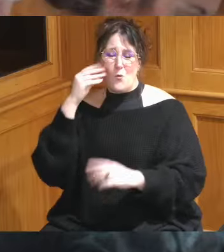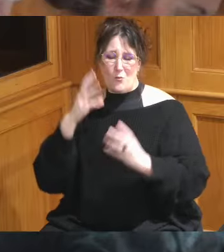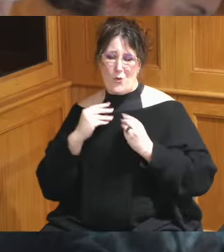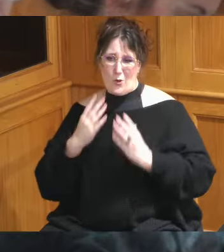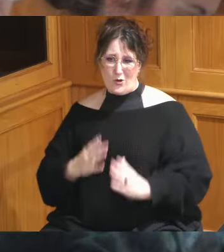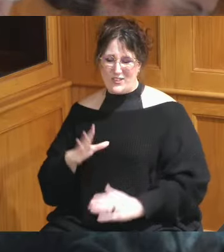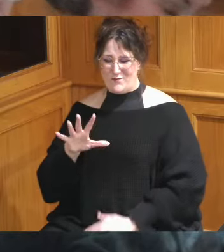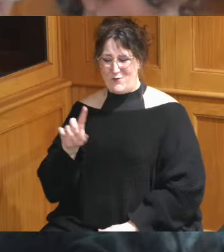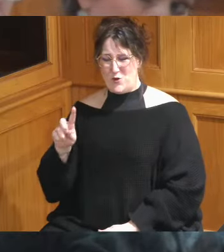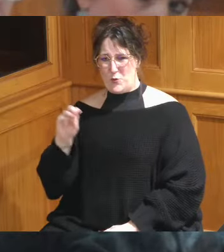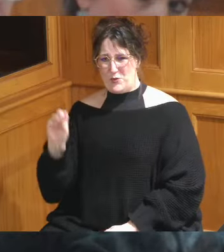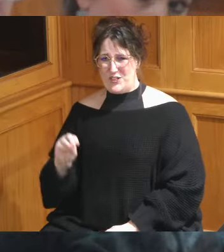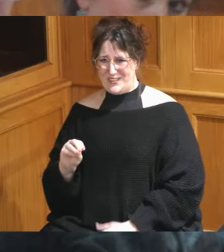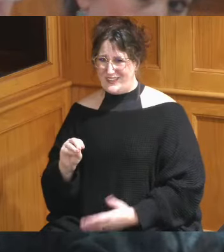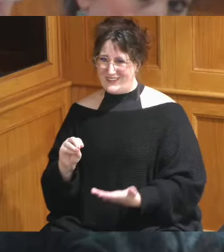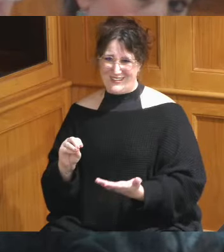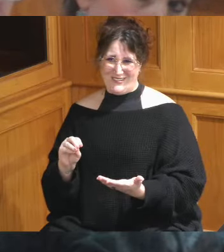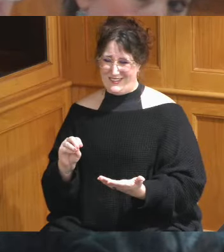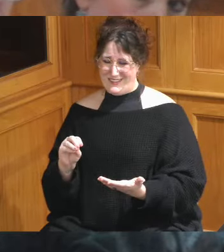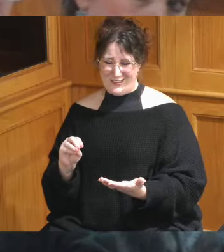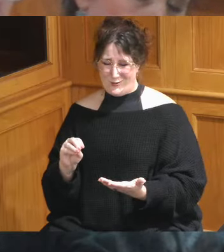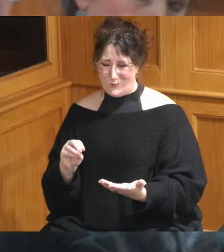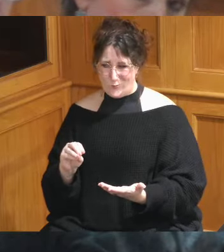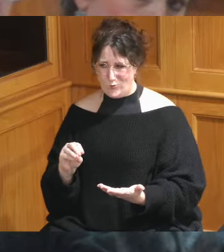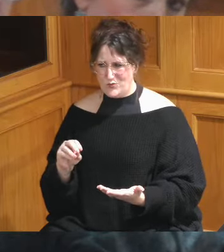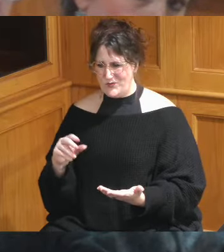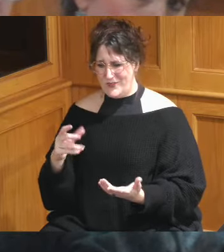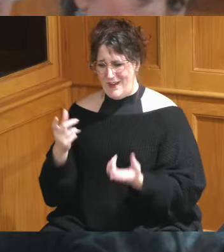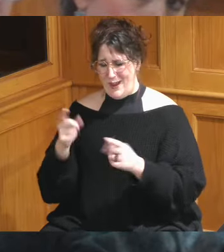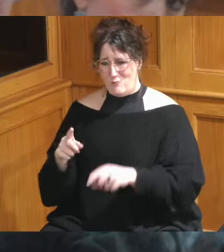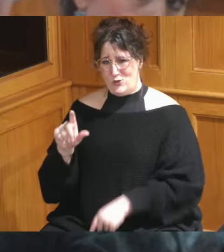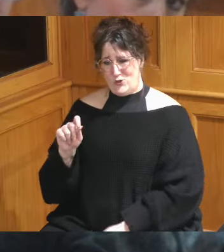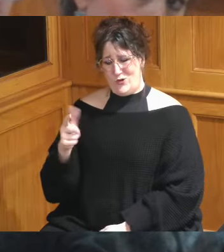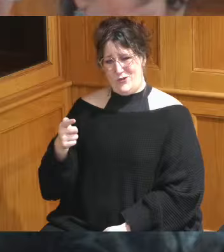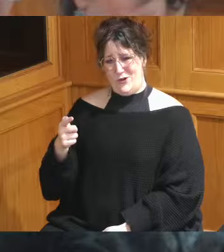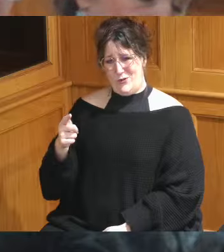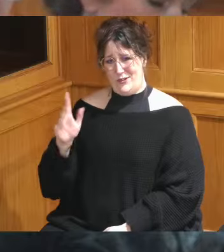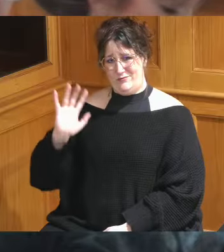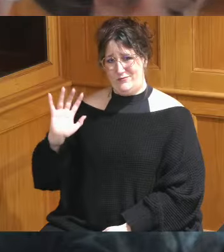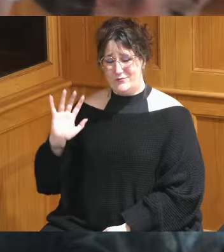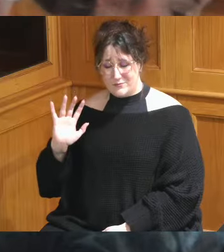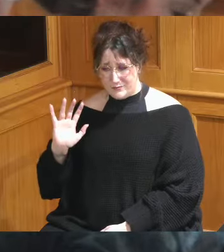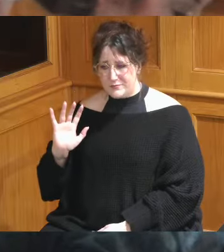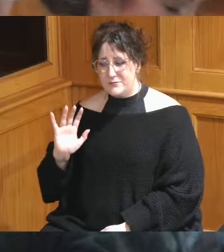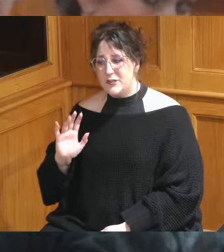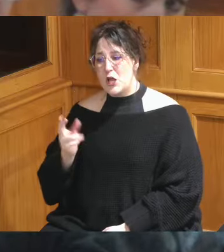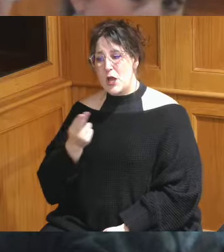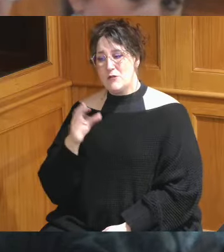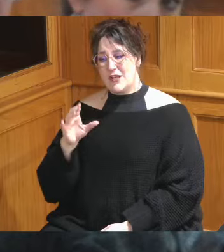51% based on a repolling performed in 2021. per Hamilton County Public Health, all of the